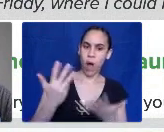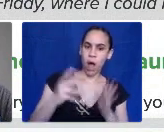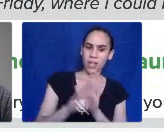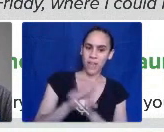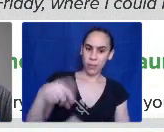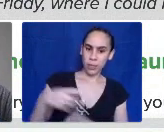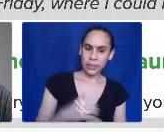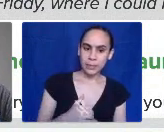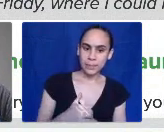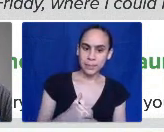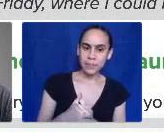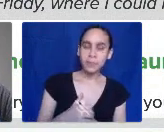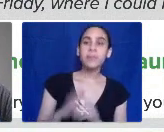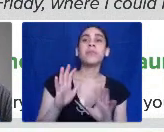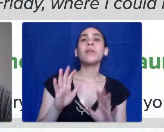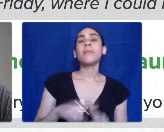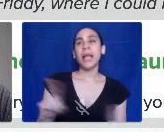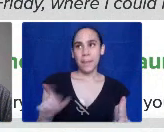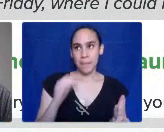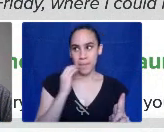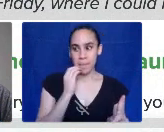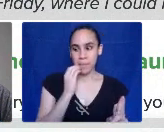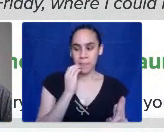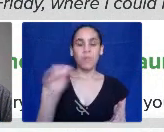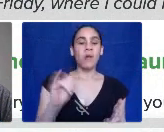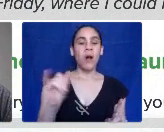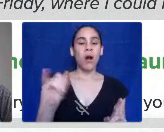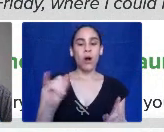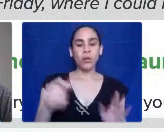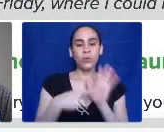um but you know you can also show off projects if you're in a boot camp typically they'll have like